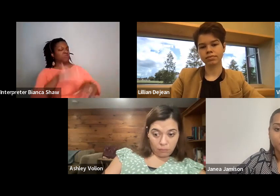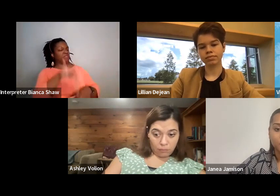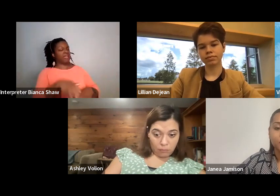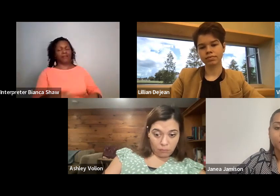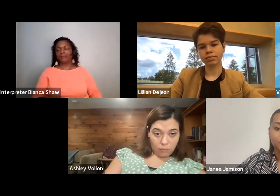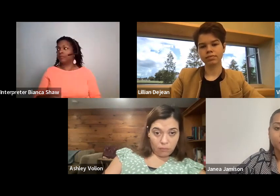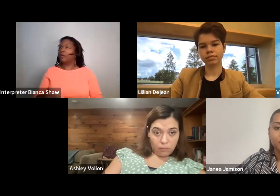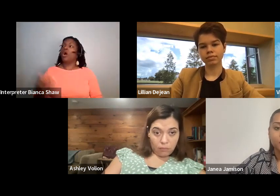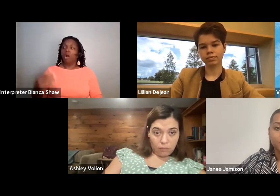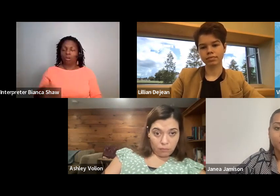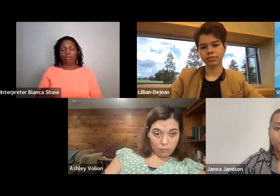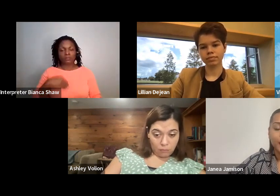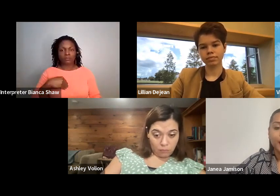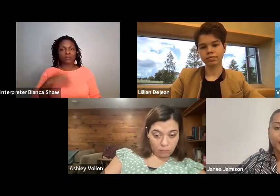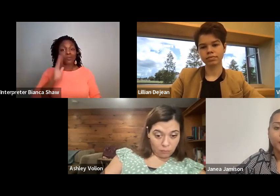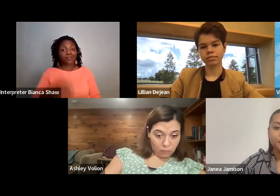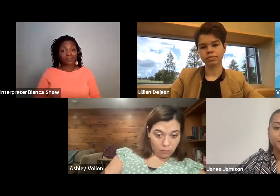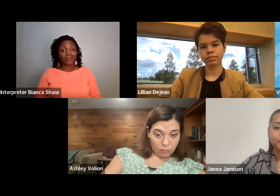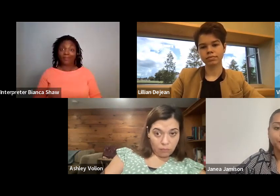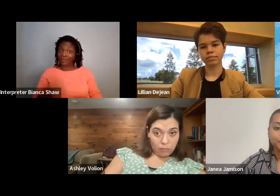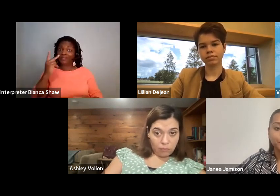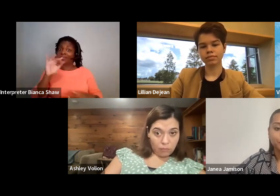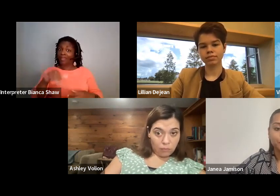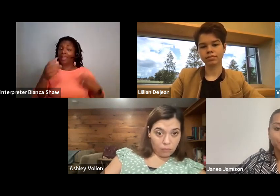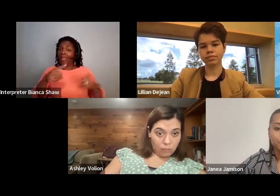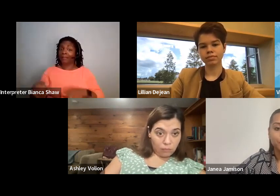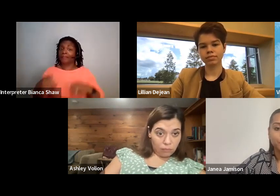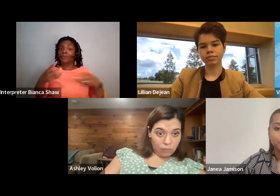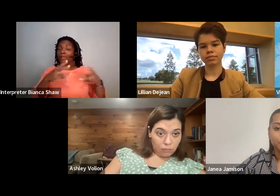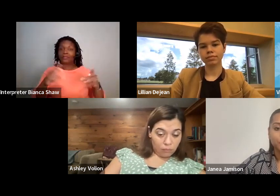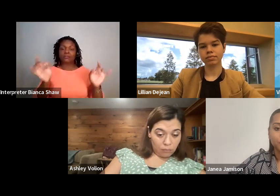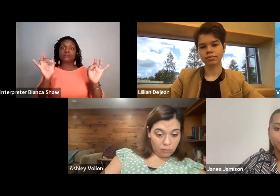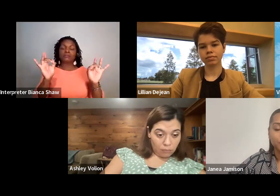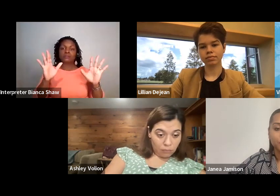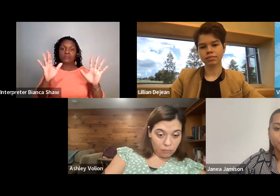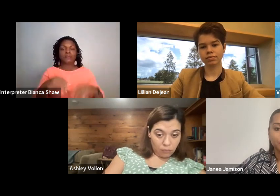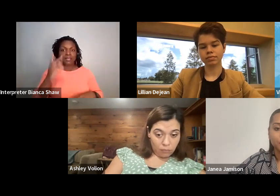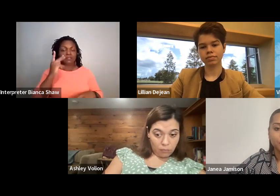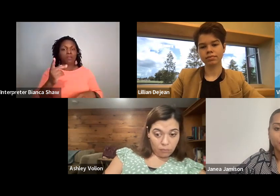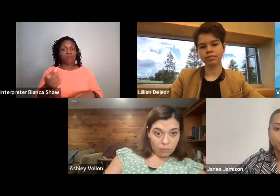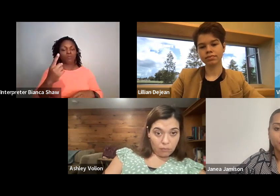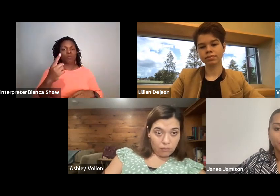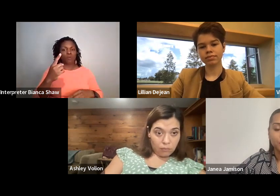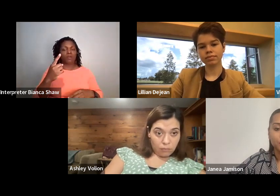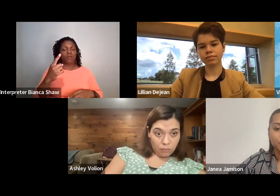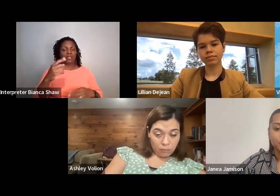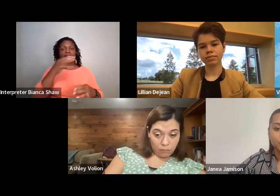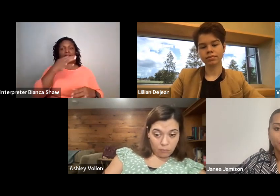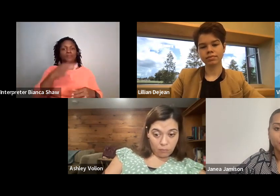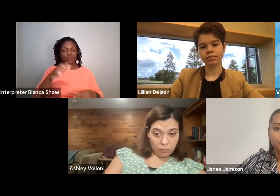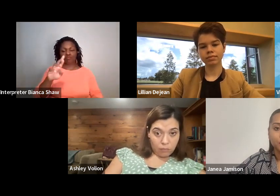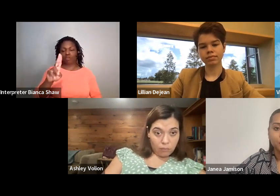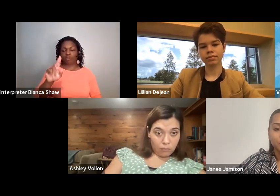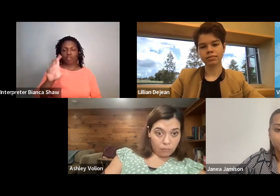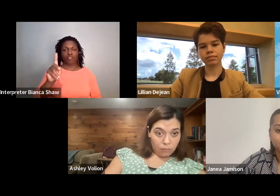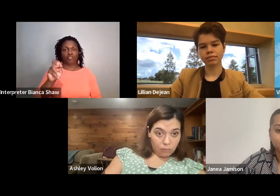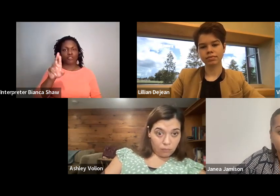are horrific. I saw one recent statistic from experts out of Ruckers University University recently, but I think it was 1 point.